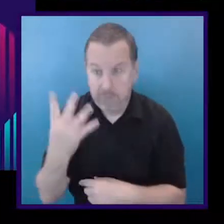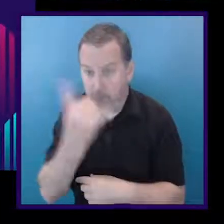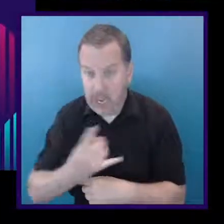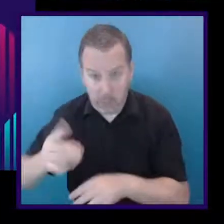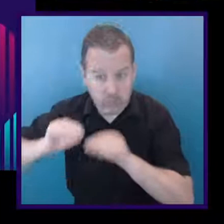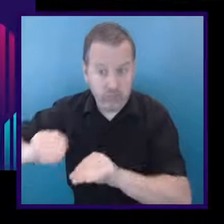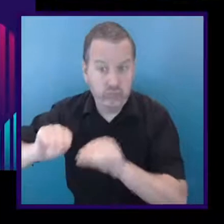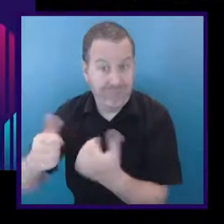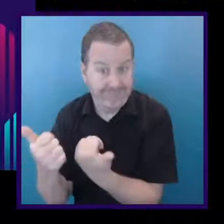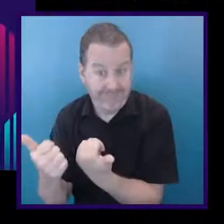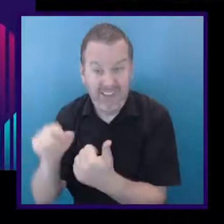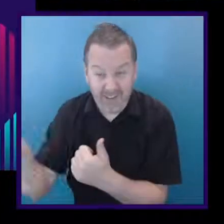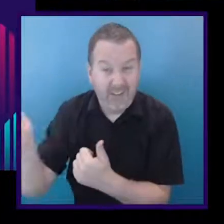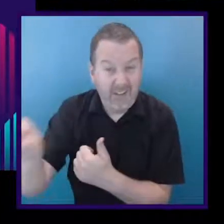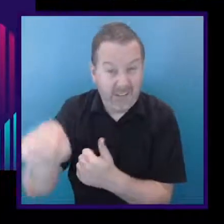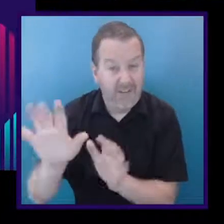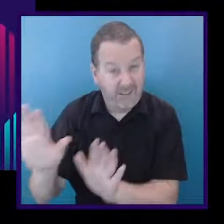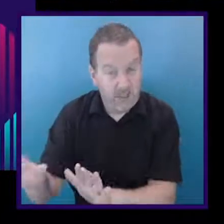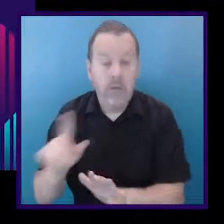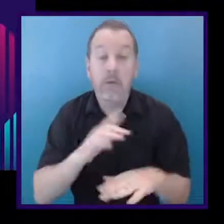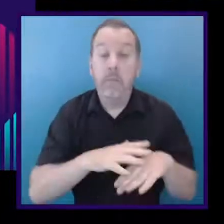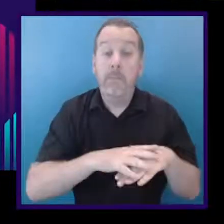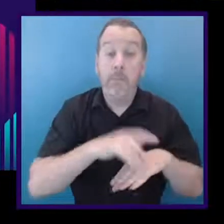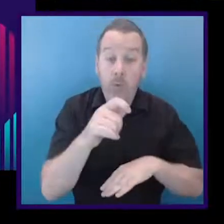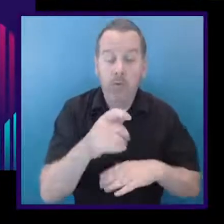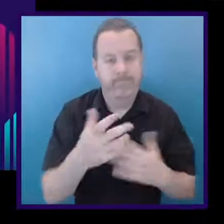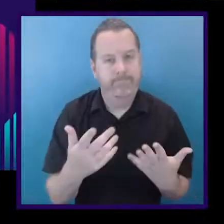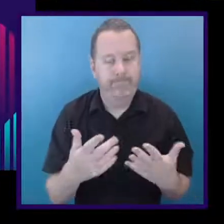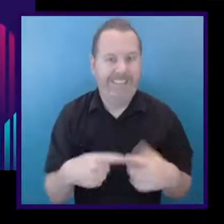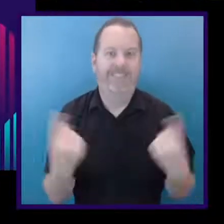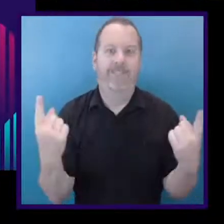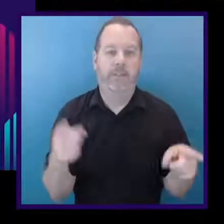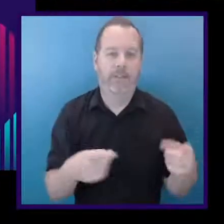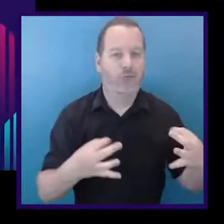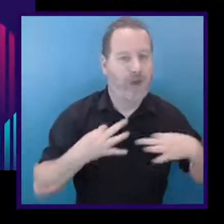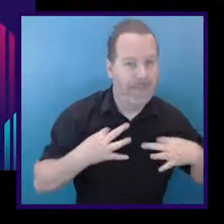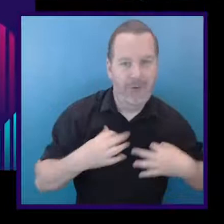we can see in the bulk of the data is this huge divide between grammar and secondary schools.